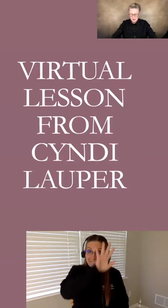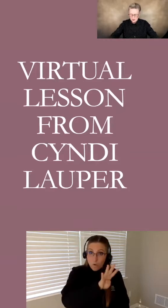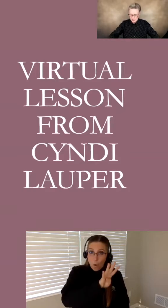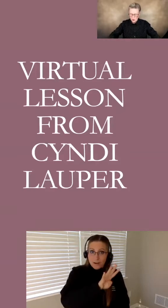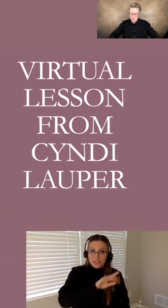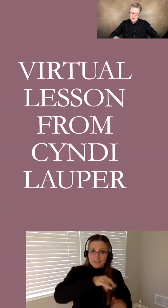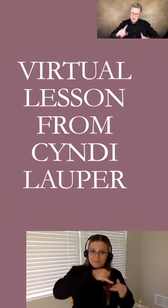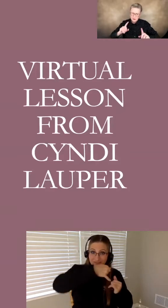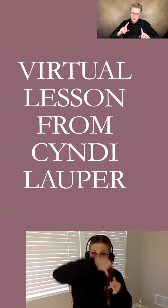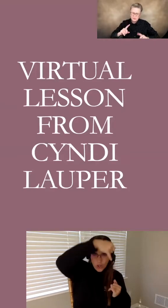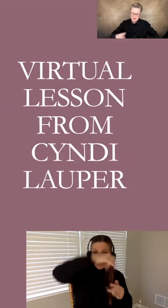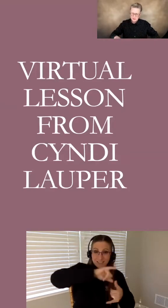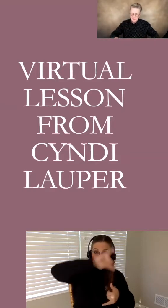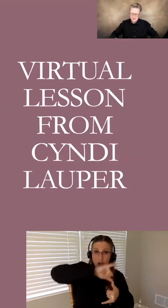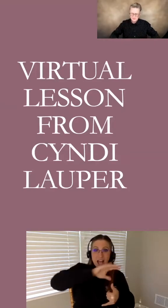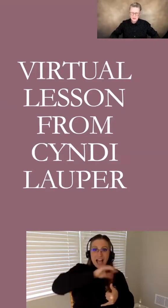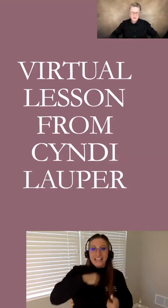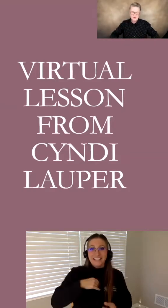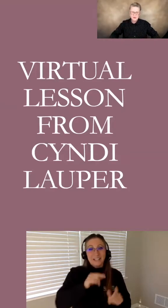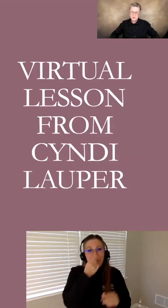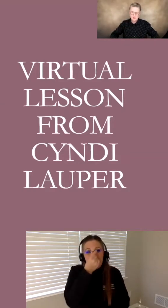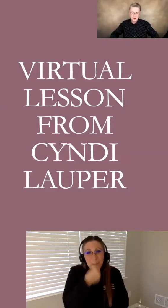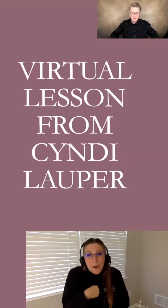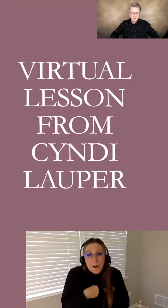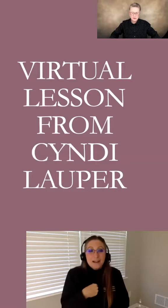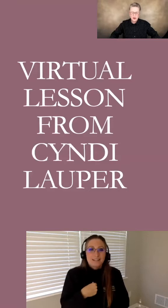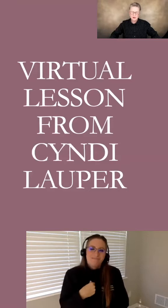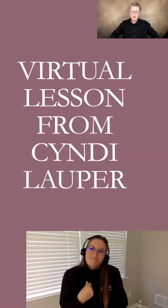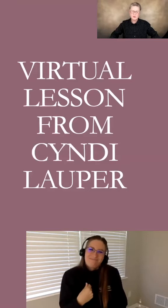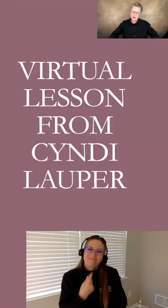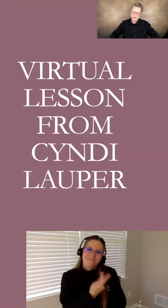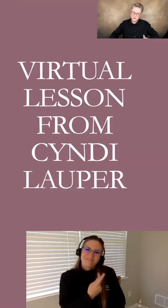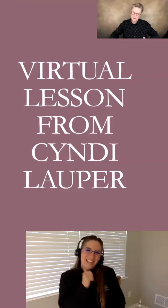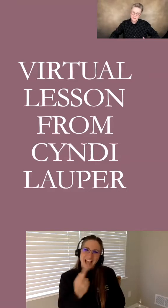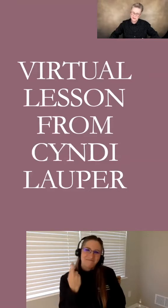so maybe we wouldn't be the best of friends because she probably would not go eat pretzels